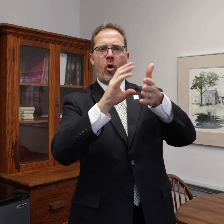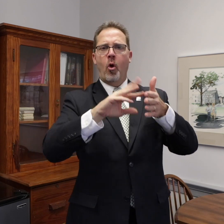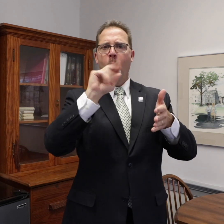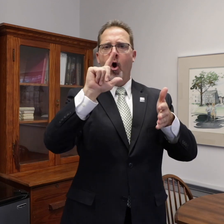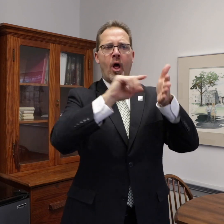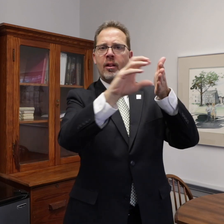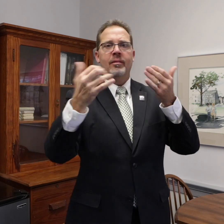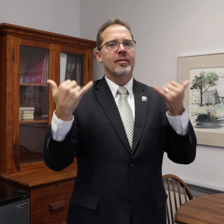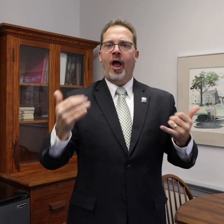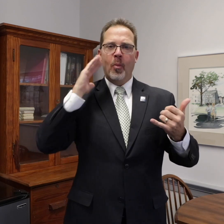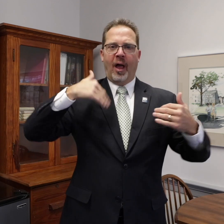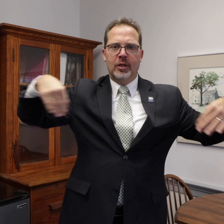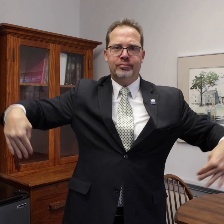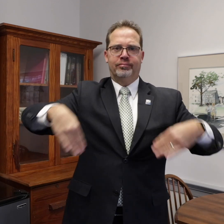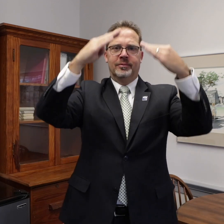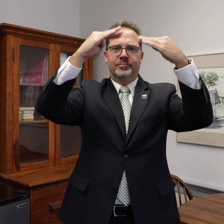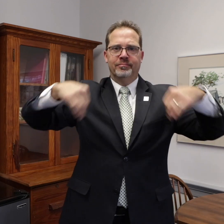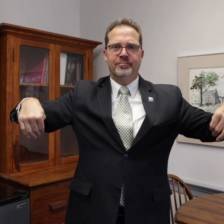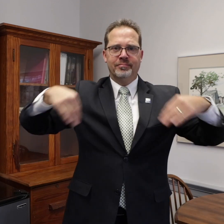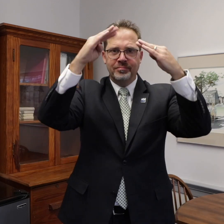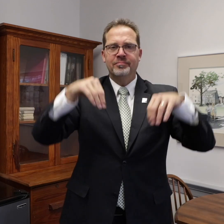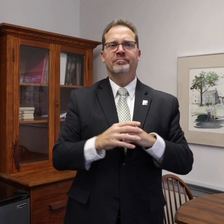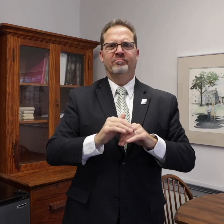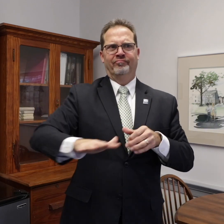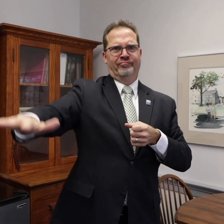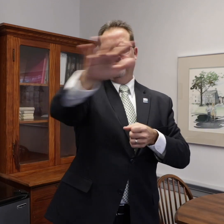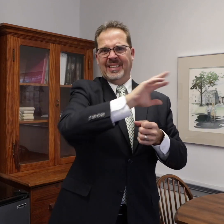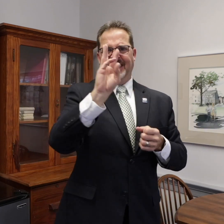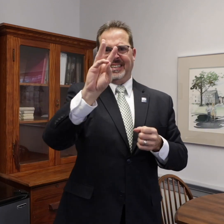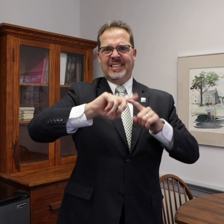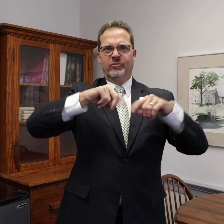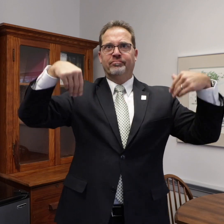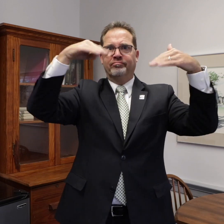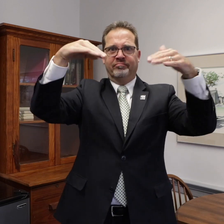these will be replaced with 6 new retractable backboards. Prior to the